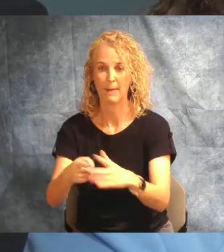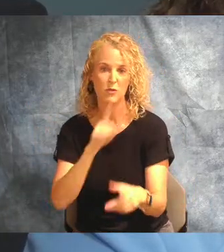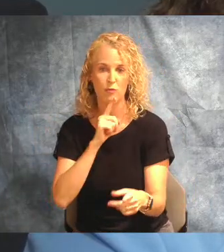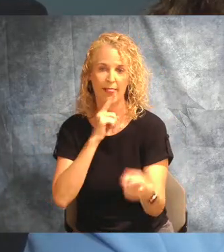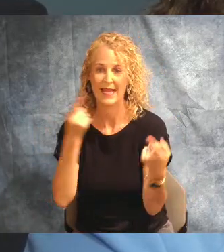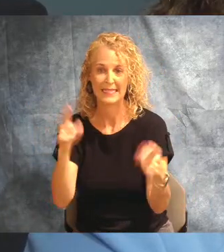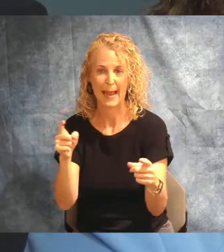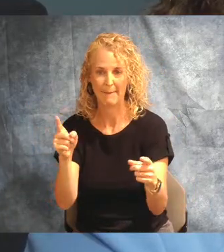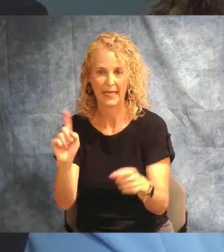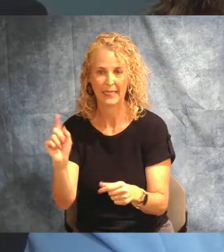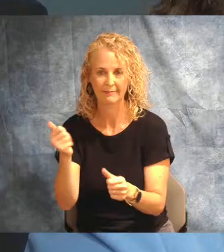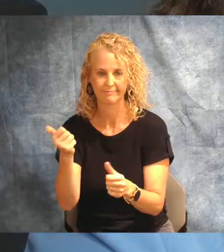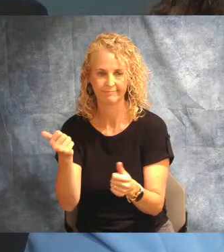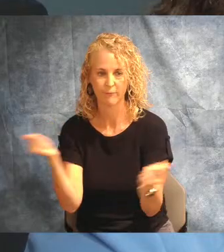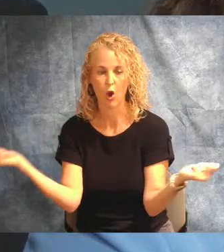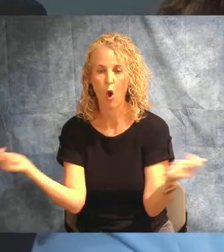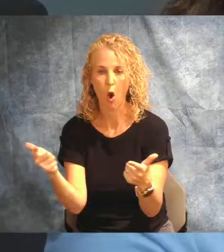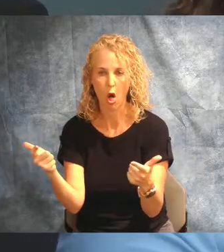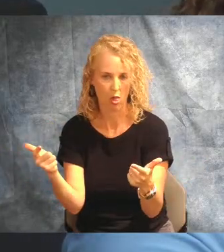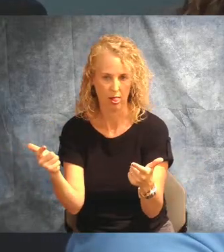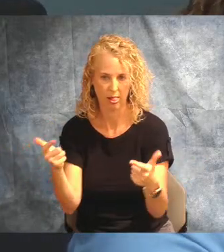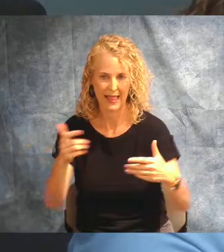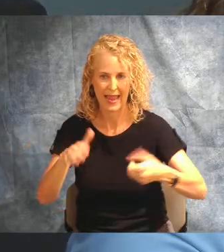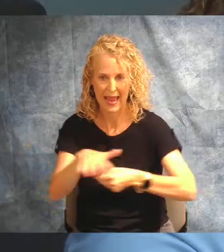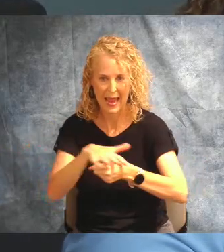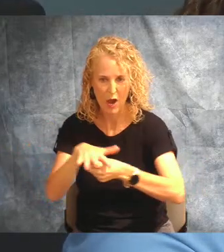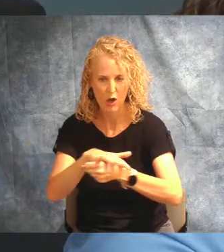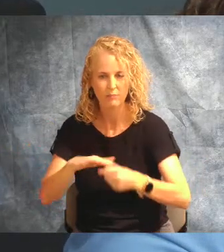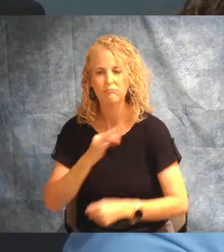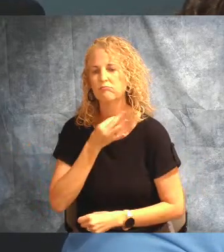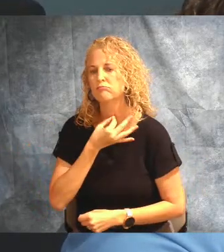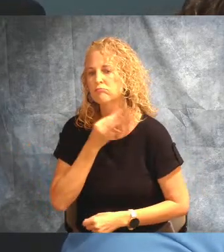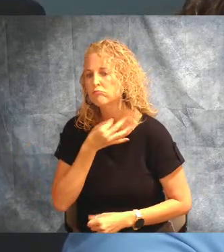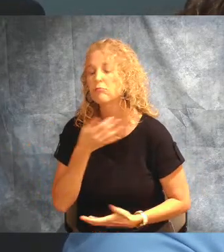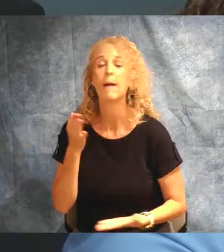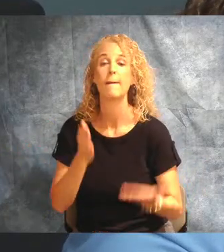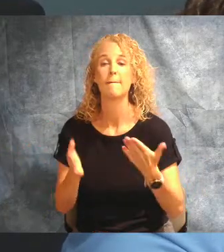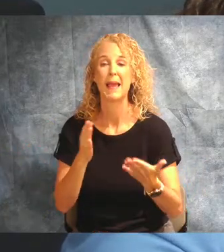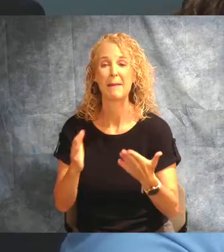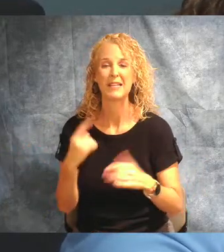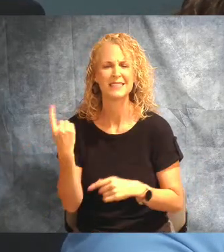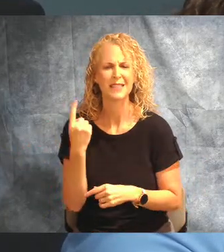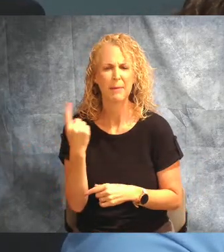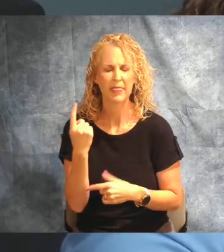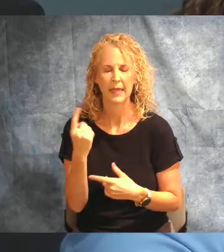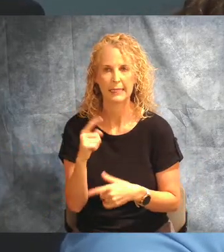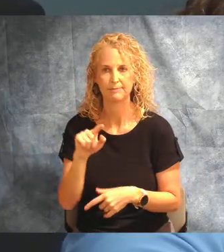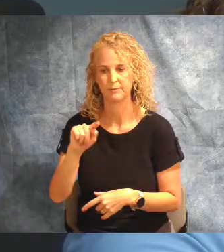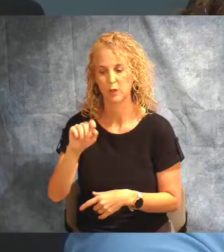Is there any way that we could have coordinated something people could go to on our website or